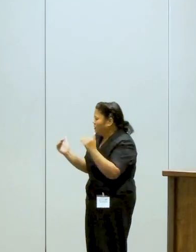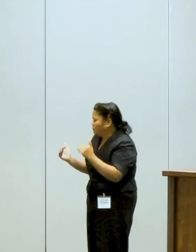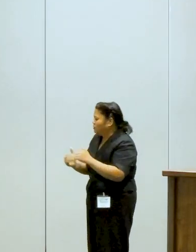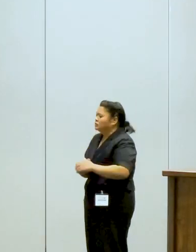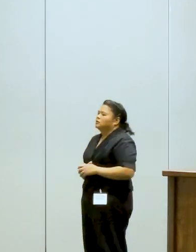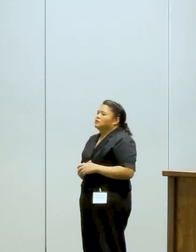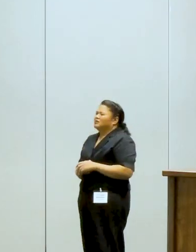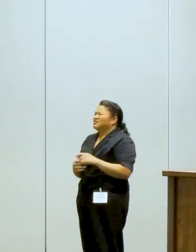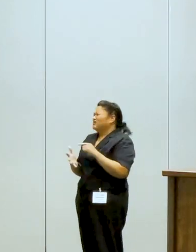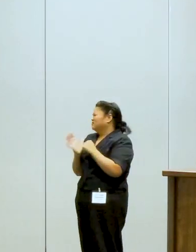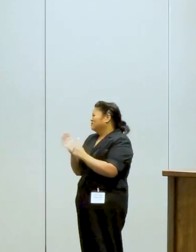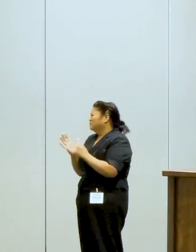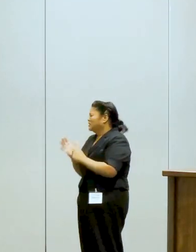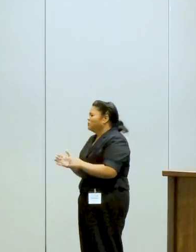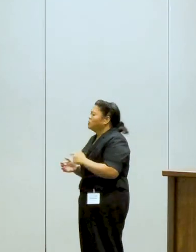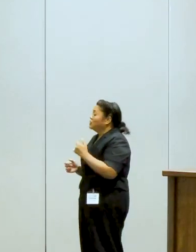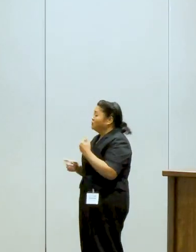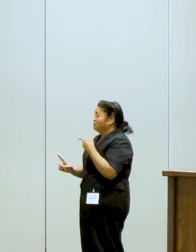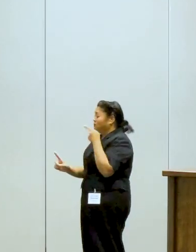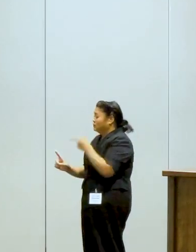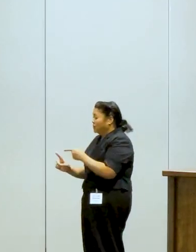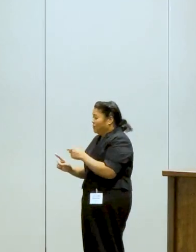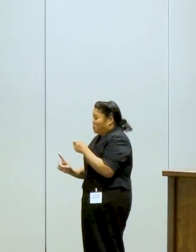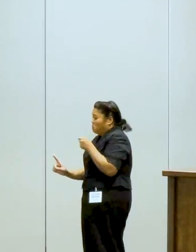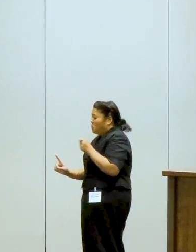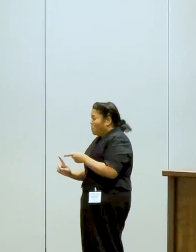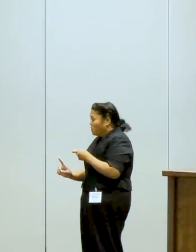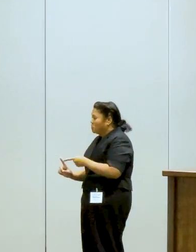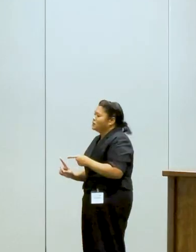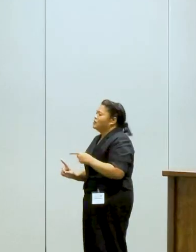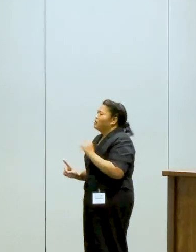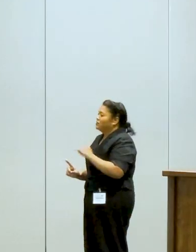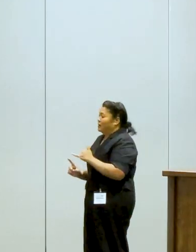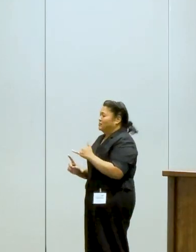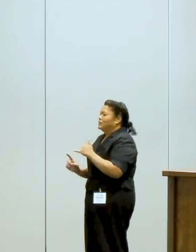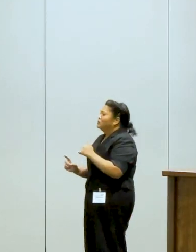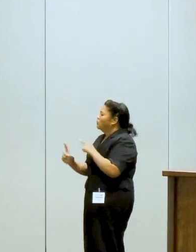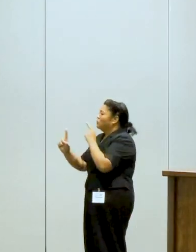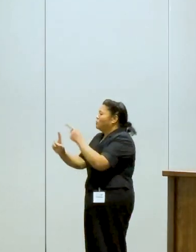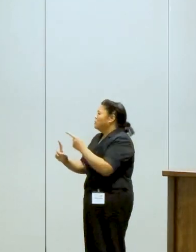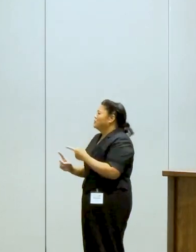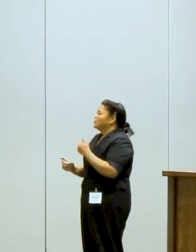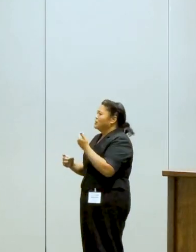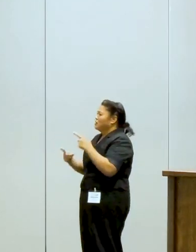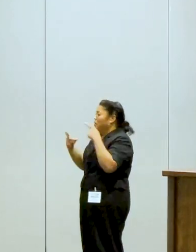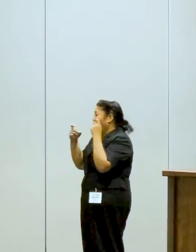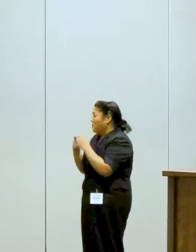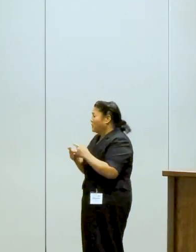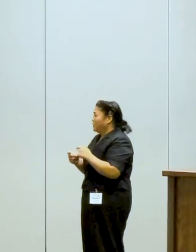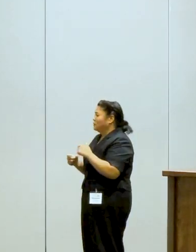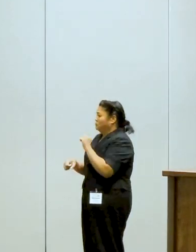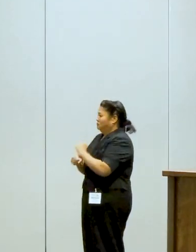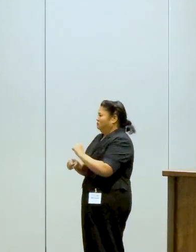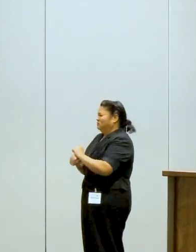kinds of prompts transform cognitively demanding tasks into accessible insights. Again, they empower the student. They create